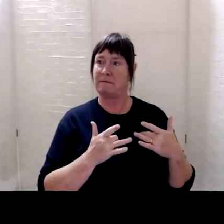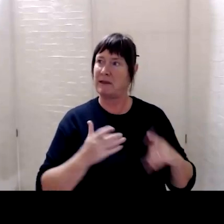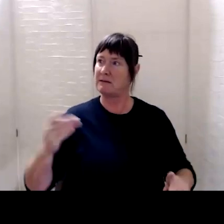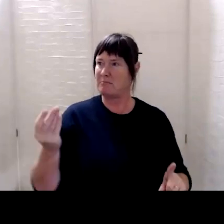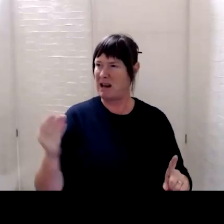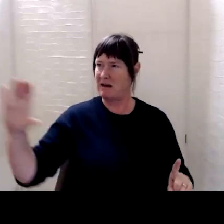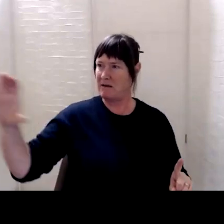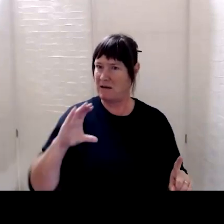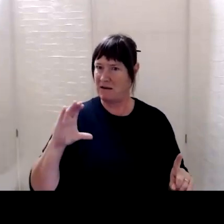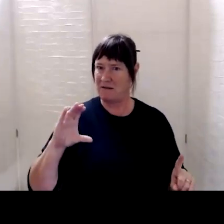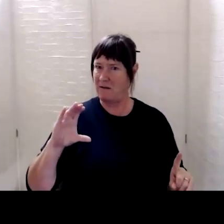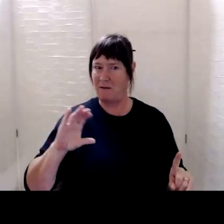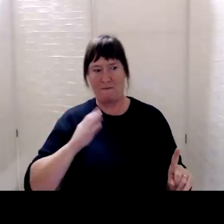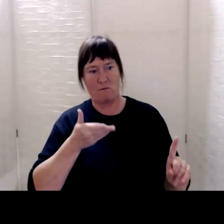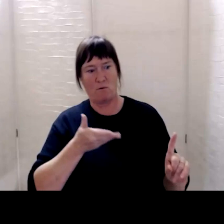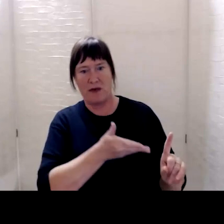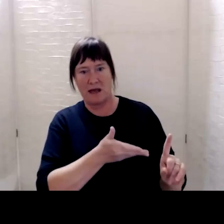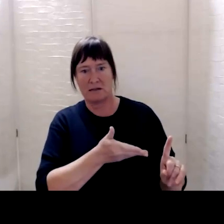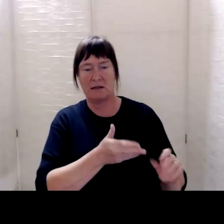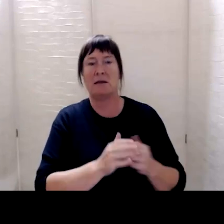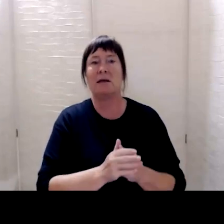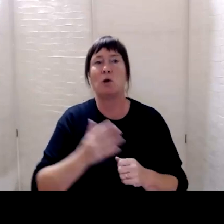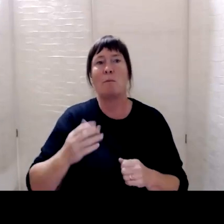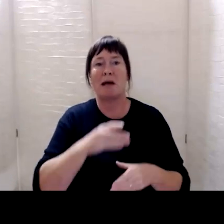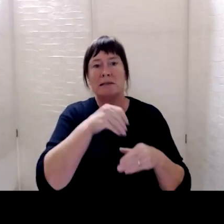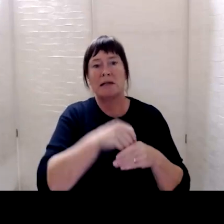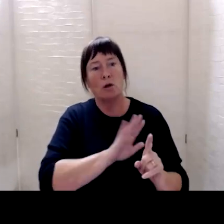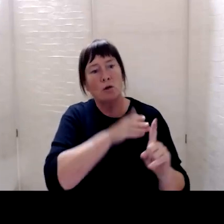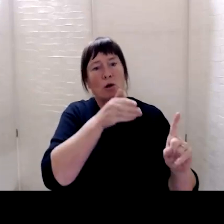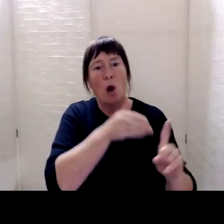So either specific goals or plans agreed with your NASC,